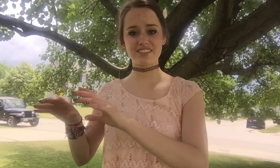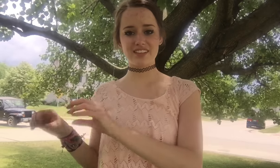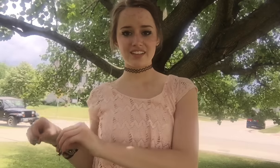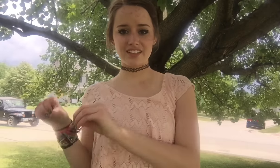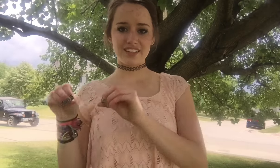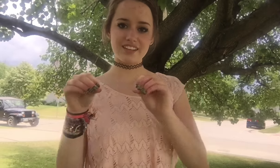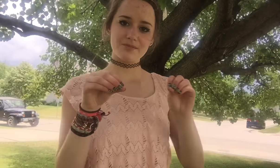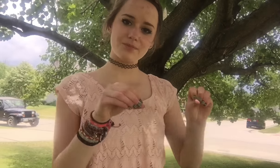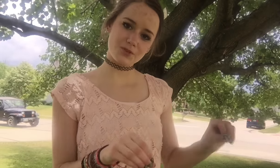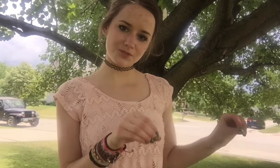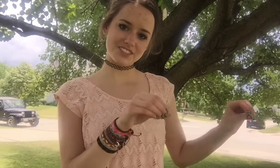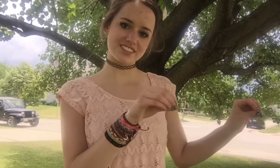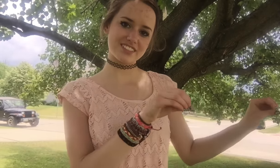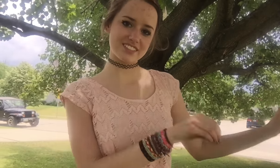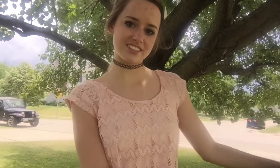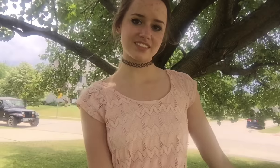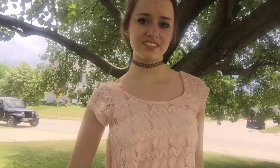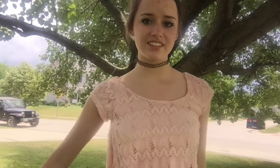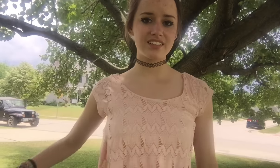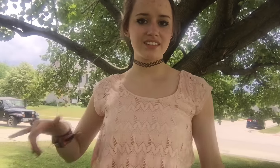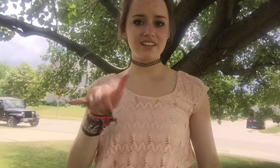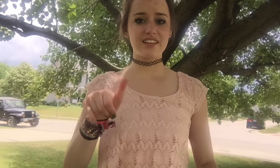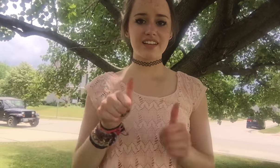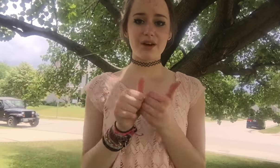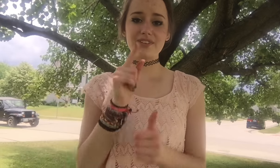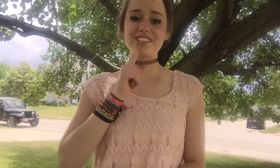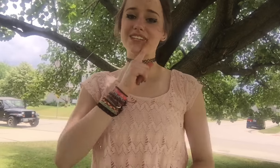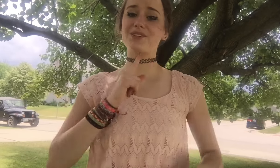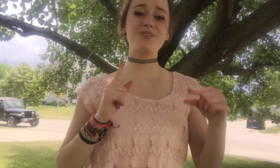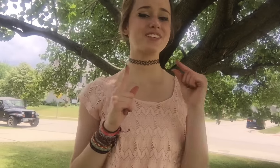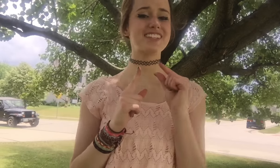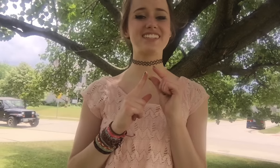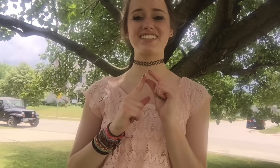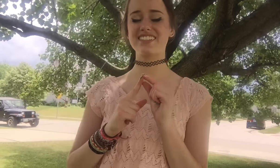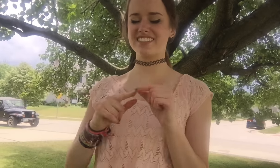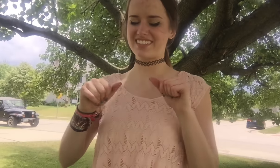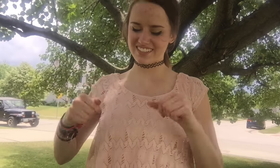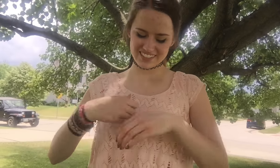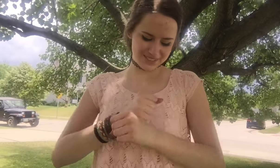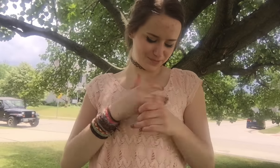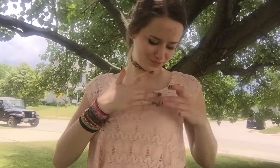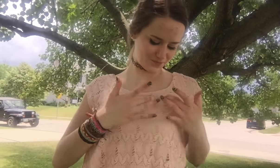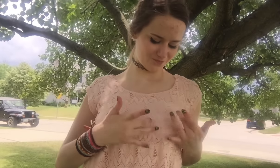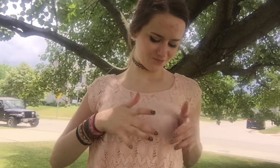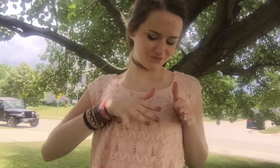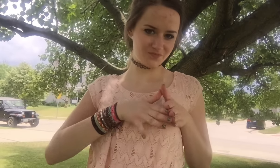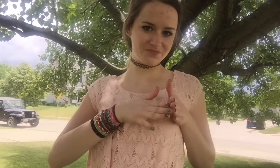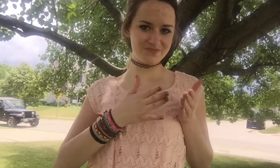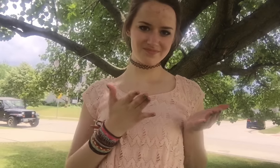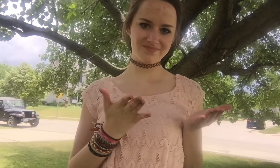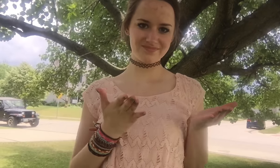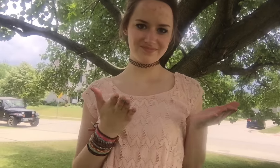into motion like how a single word can make a heart open